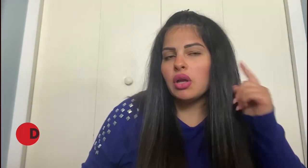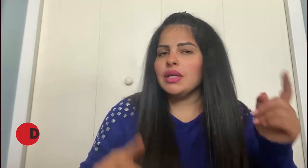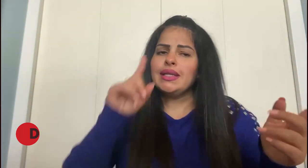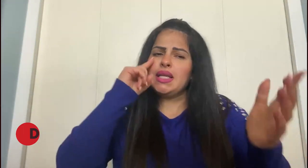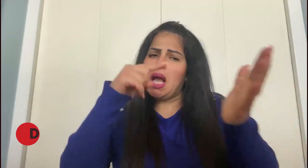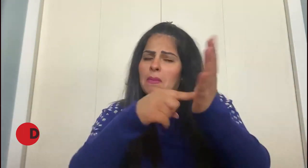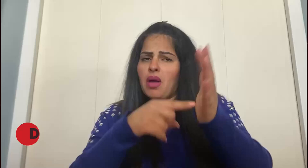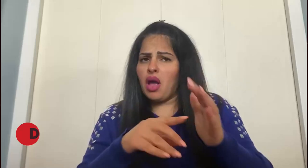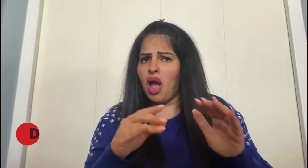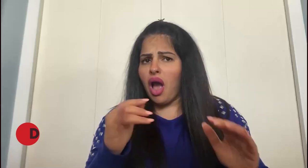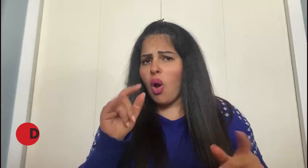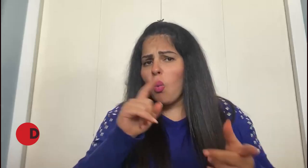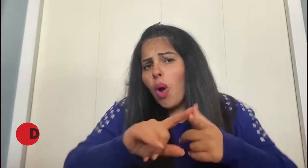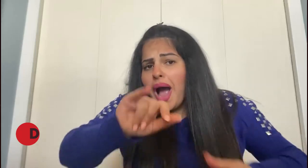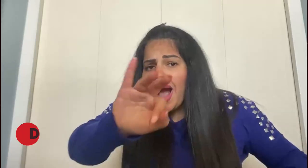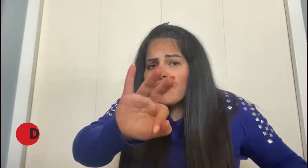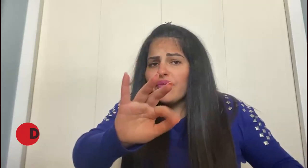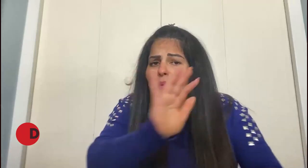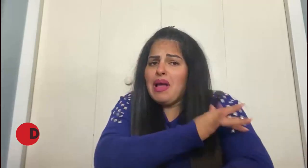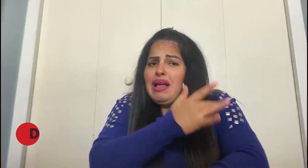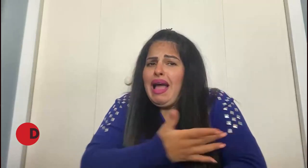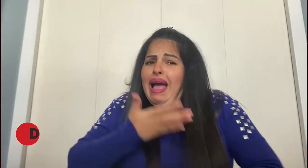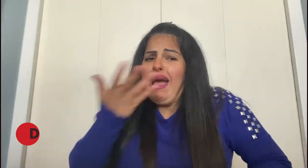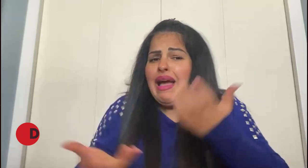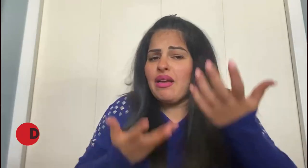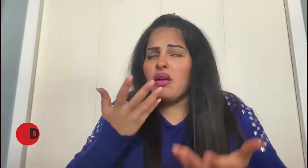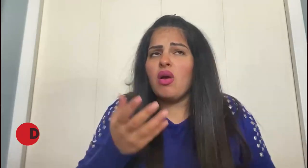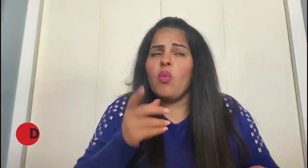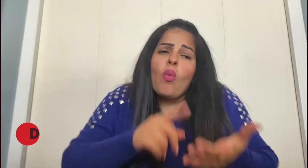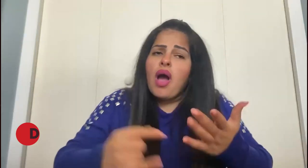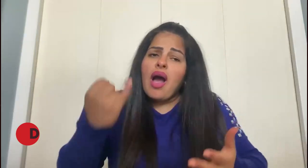For example, the employer asked how